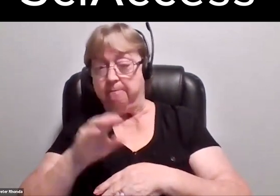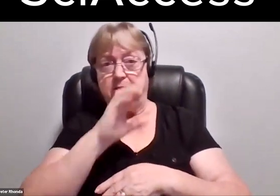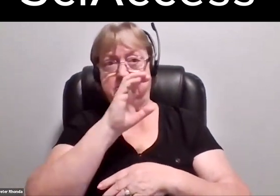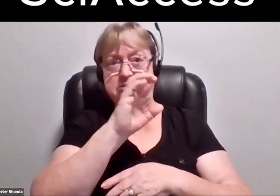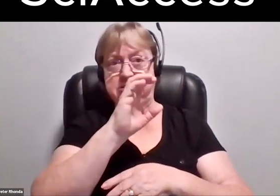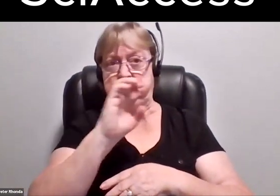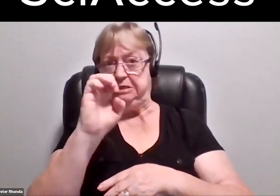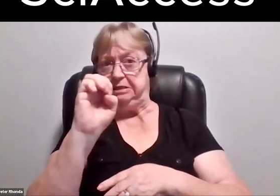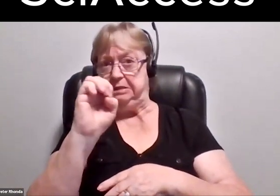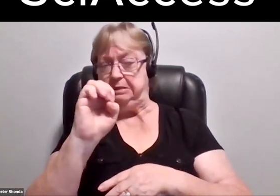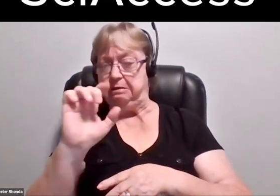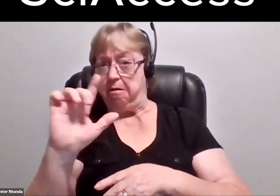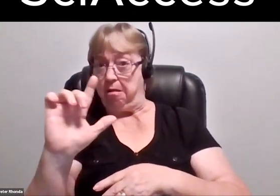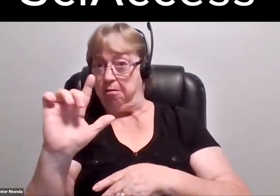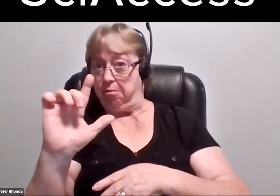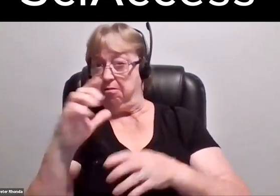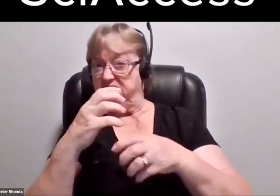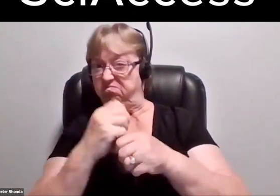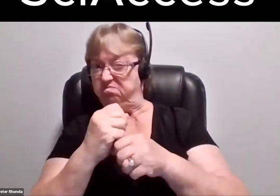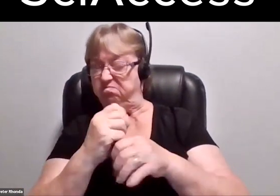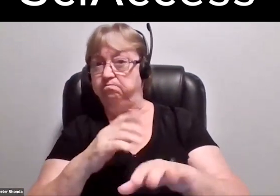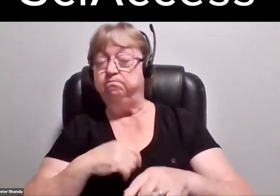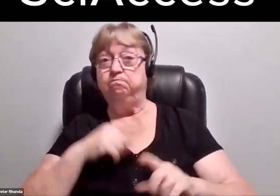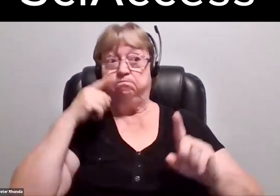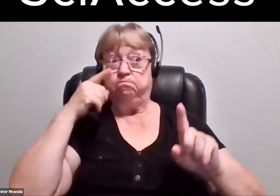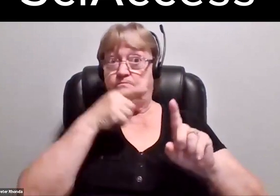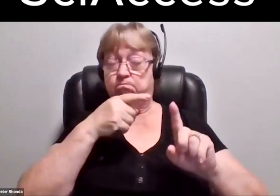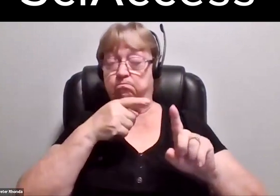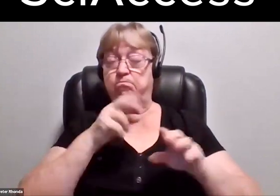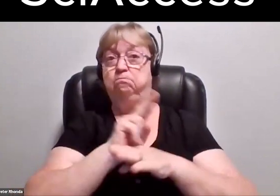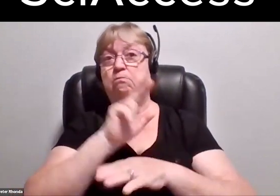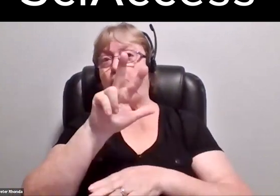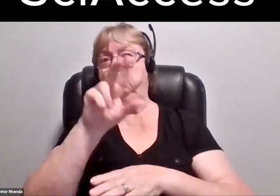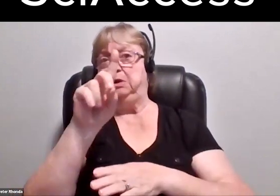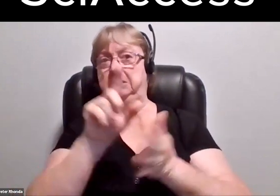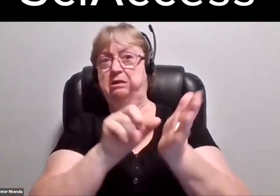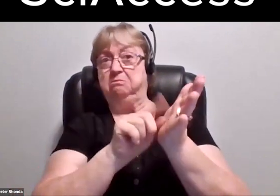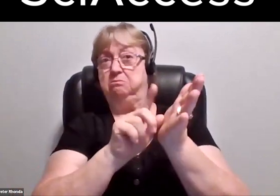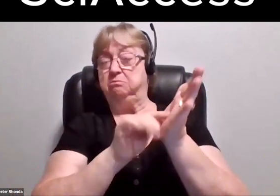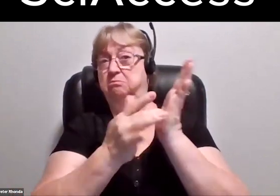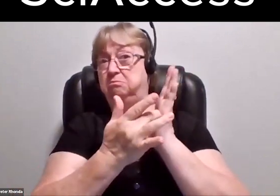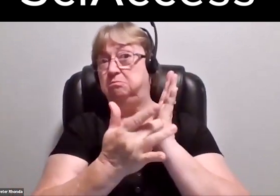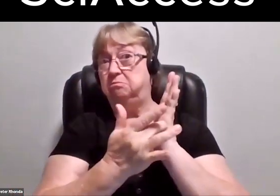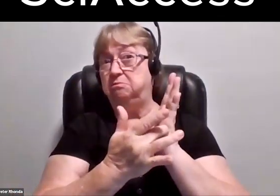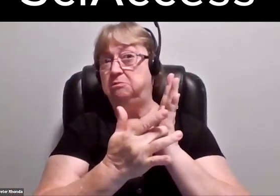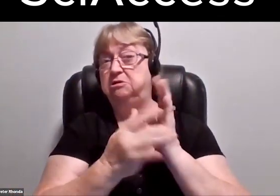The purpose and goals are to use 3D printing technologies, specially designed tactile models,